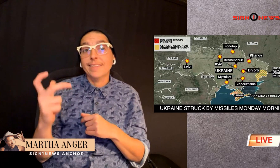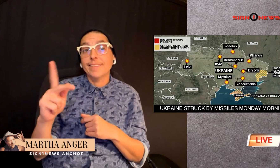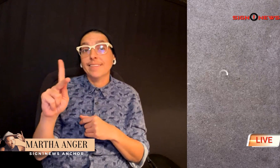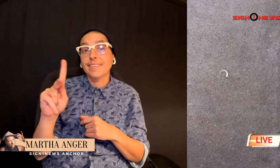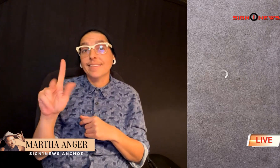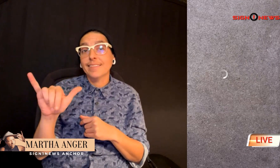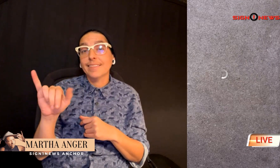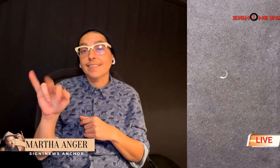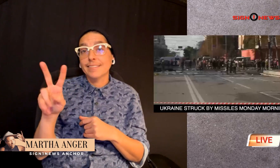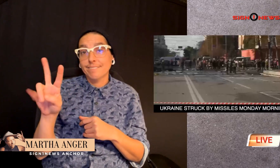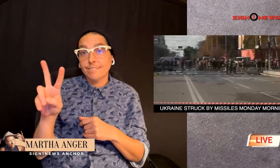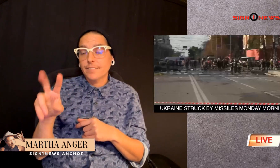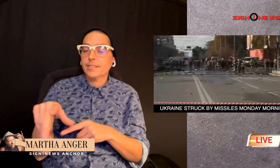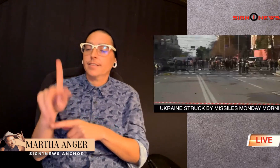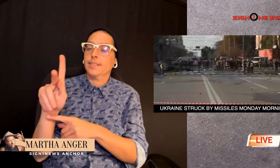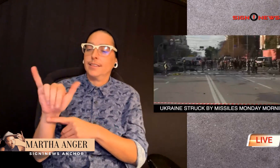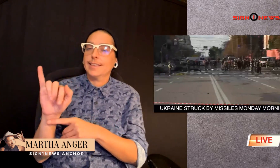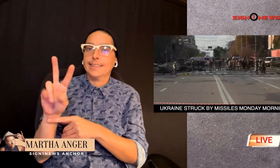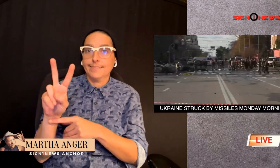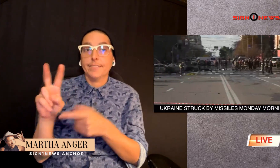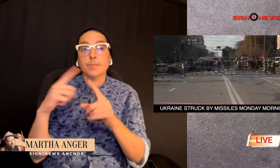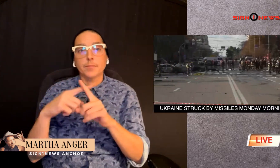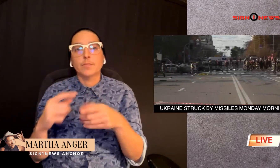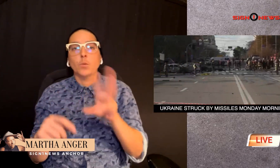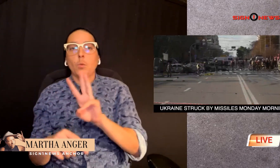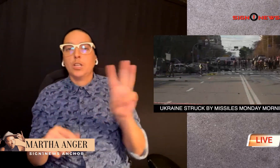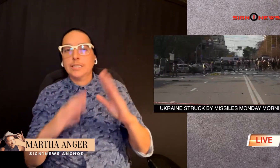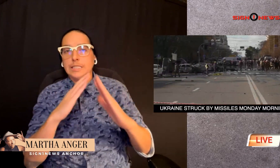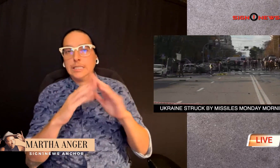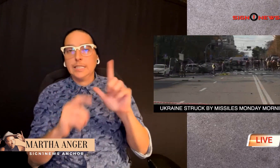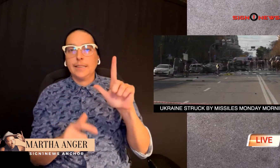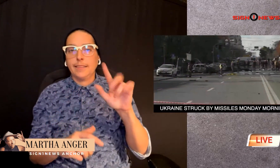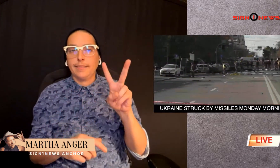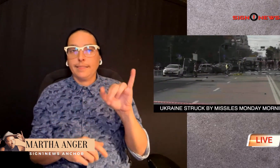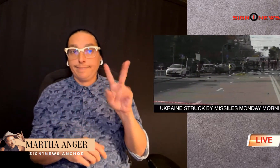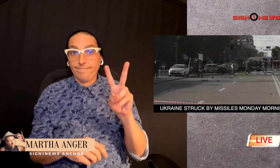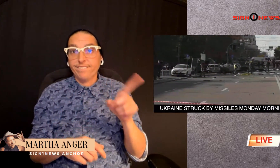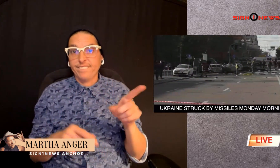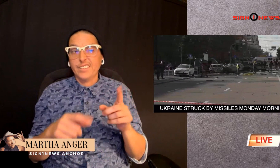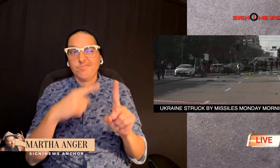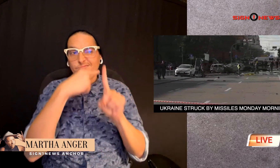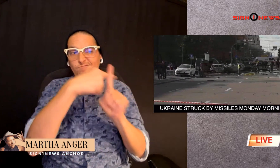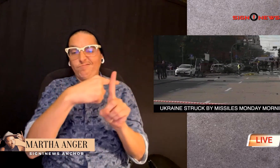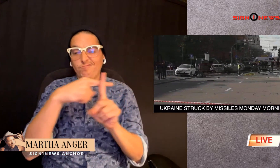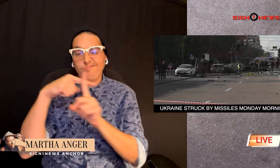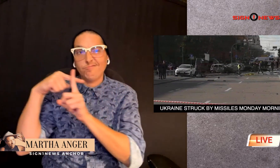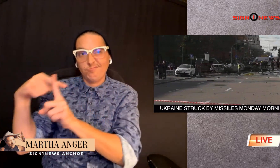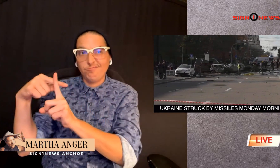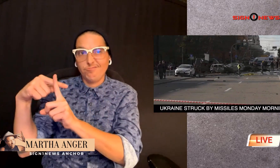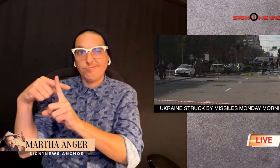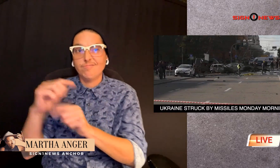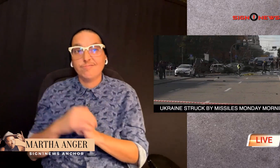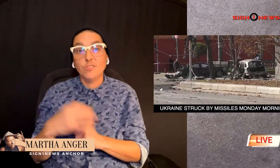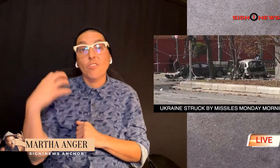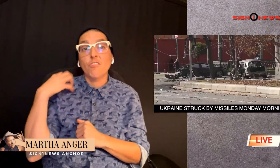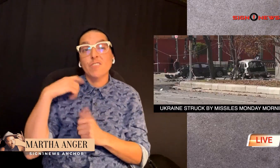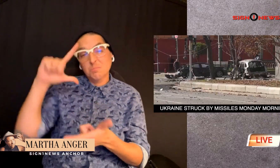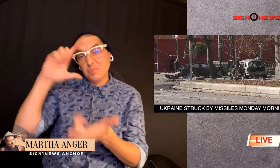the capital city cave and the Western city of Levine. Are among the targets?